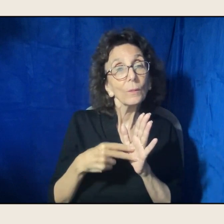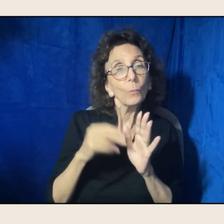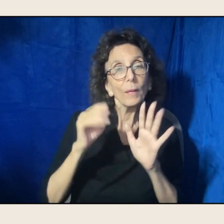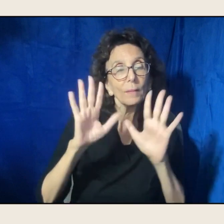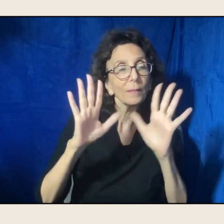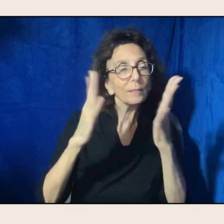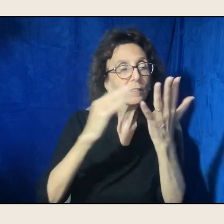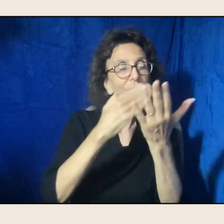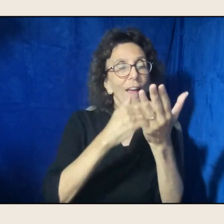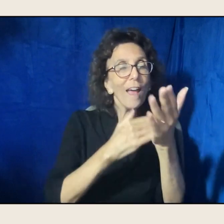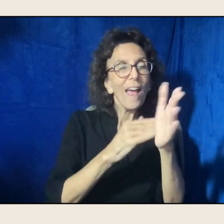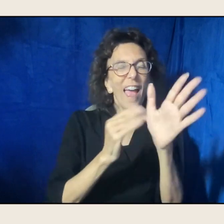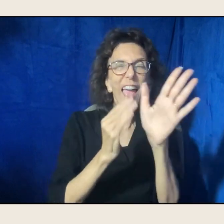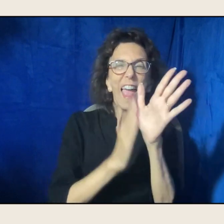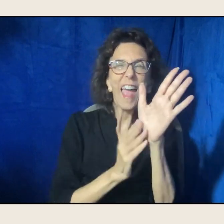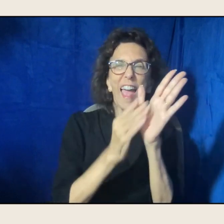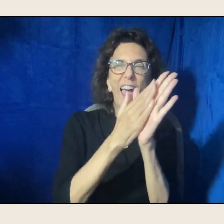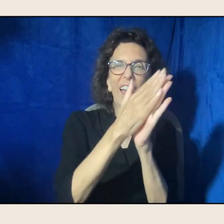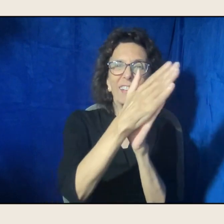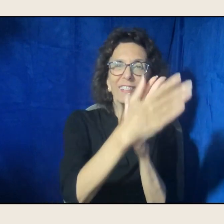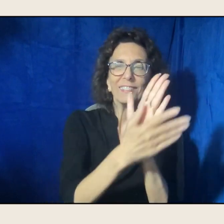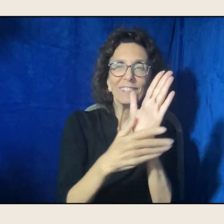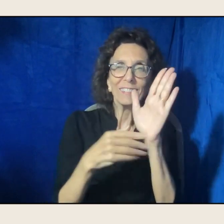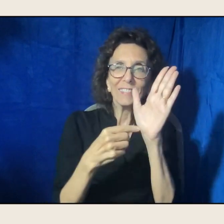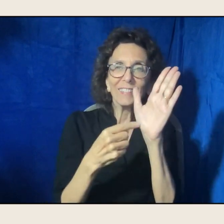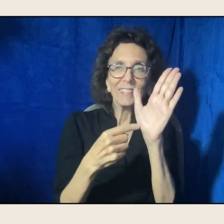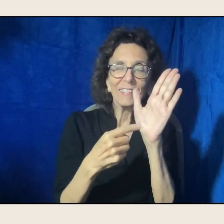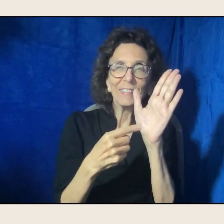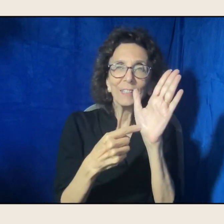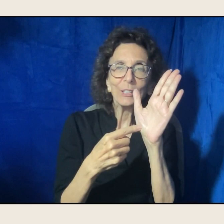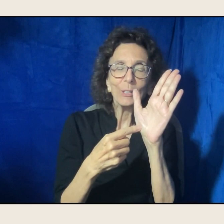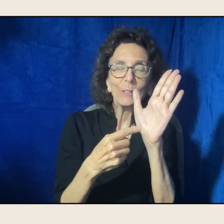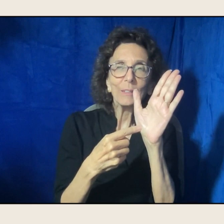perhaps, in all likelihood,